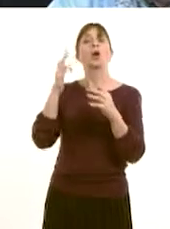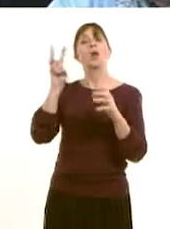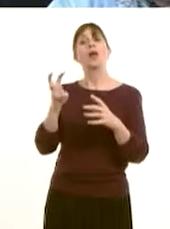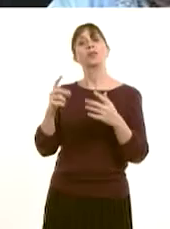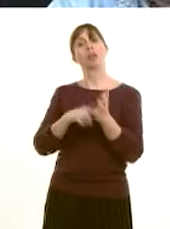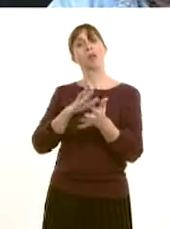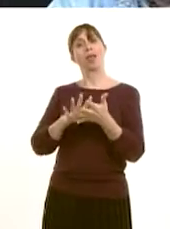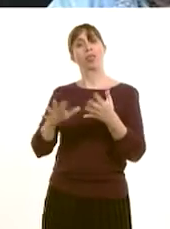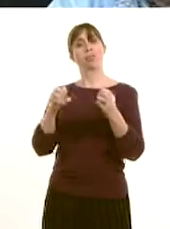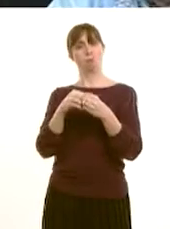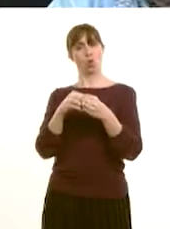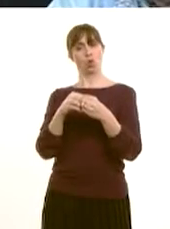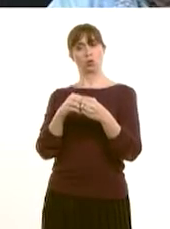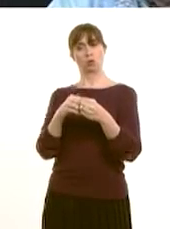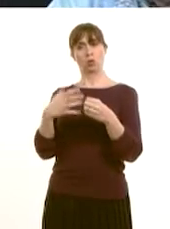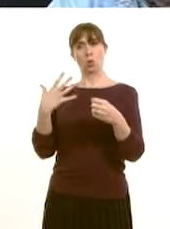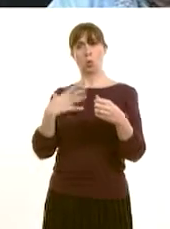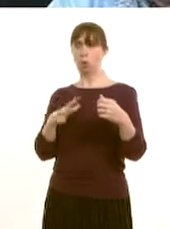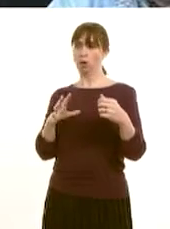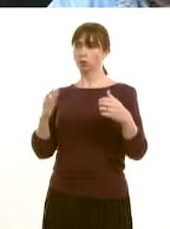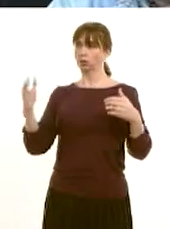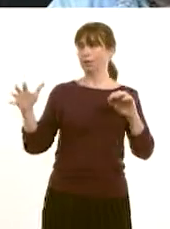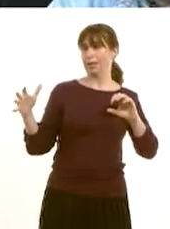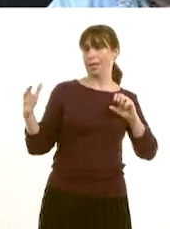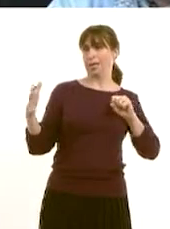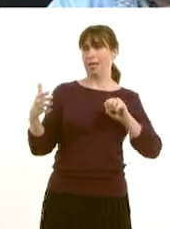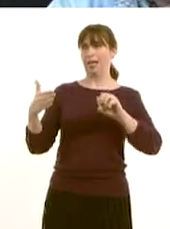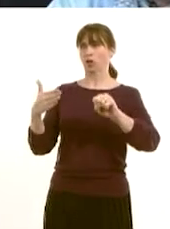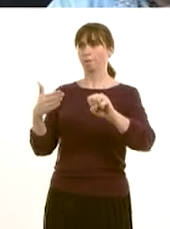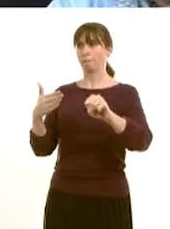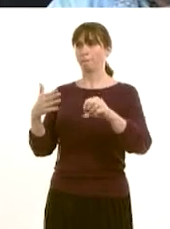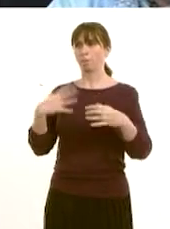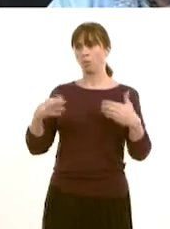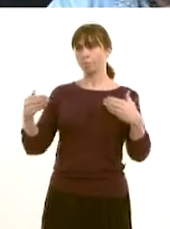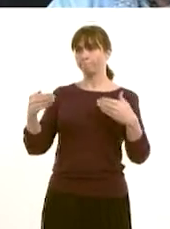that they can get up to at least the UK average, if not beyond that, over the next few years?